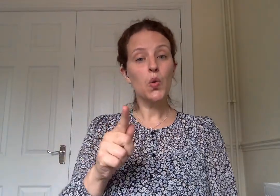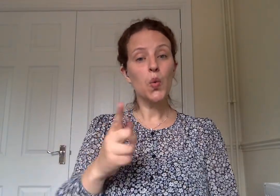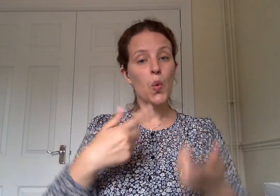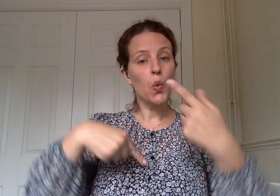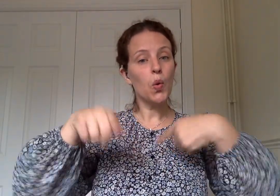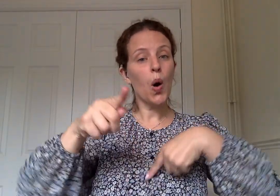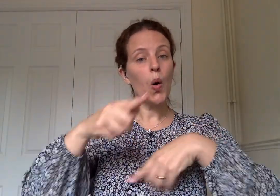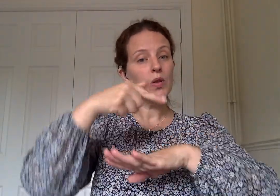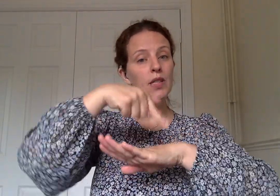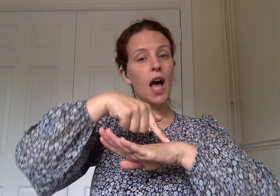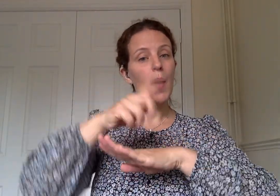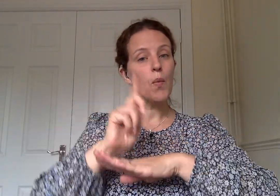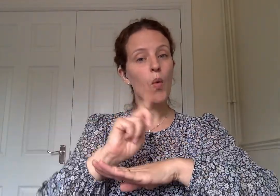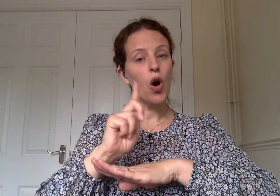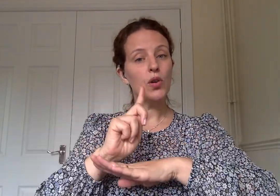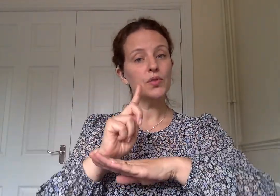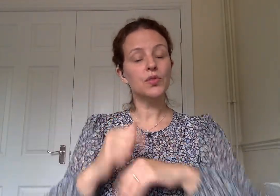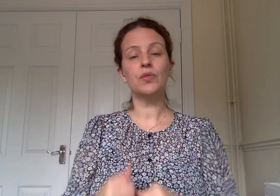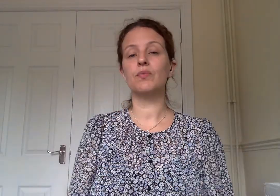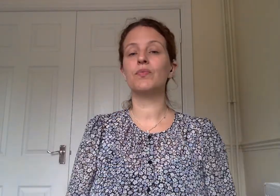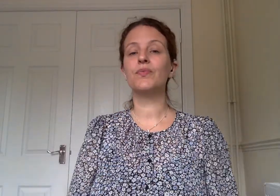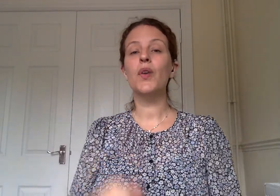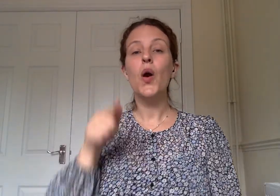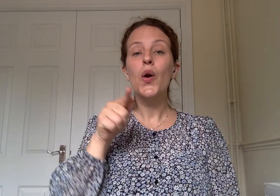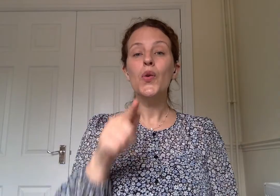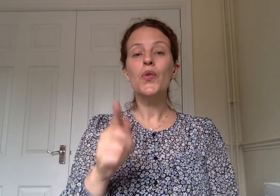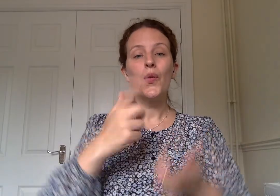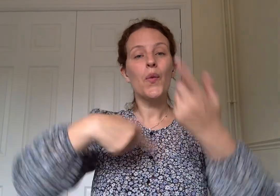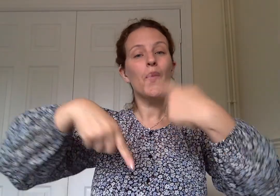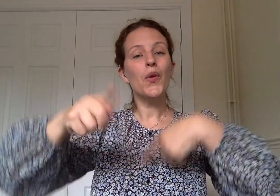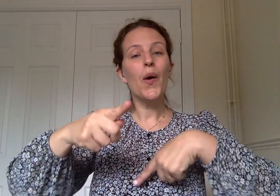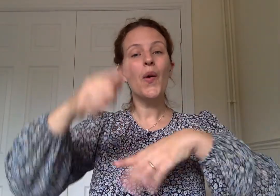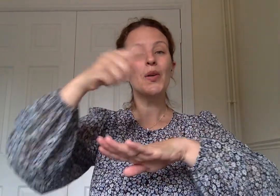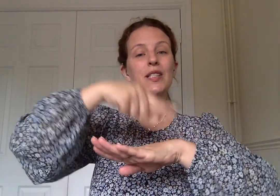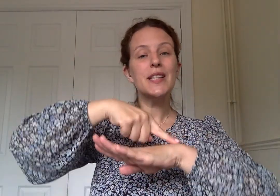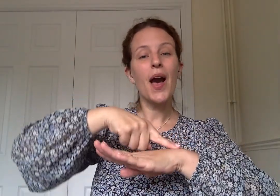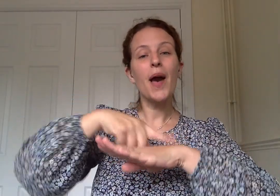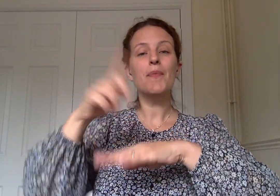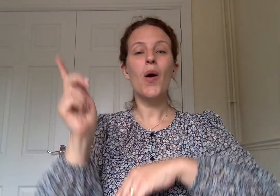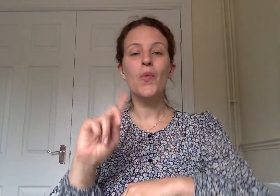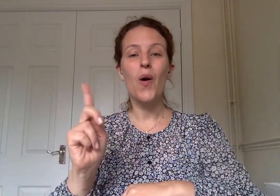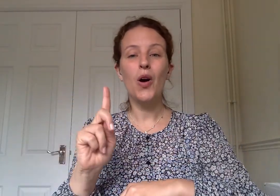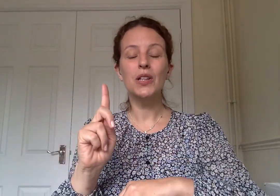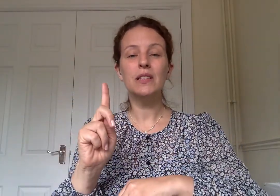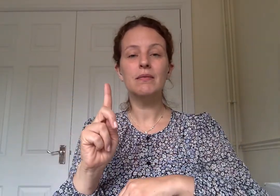You go time what?